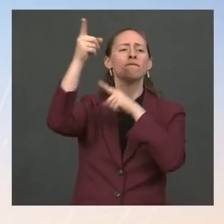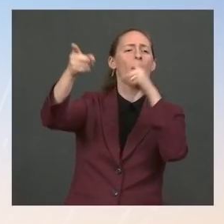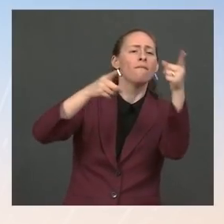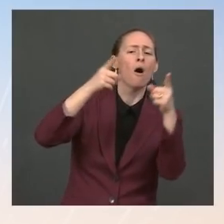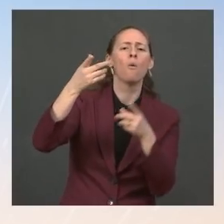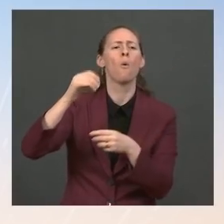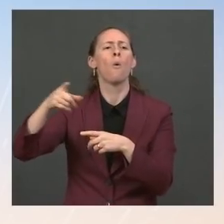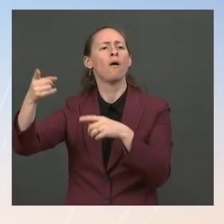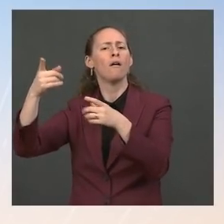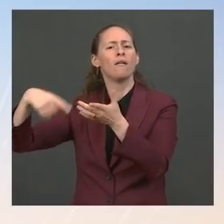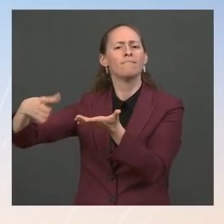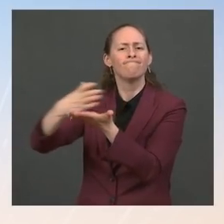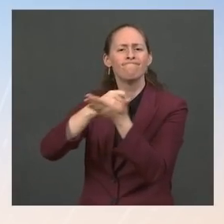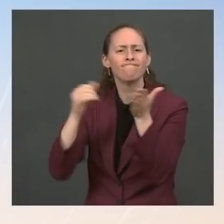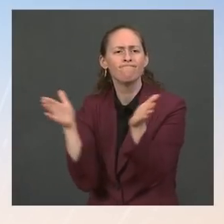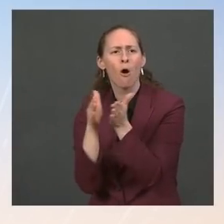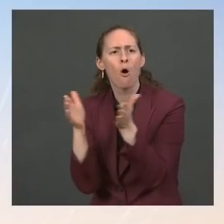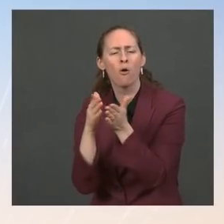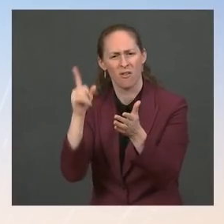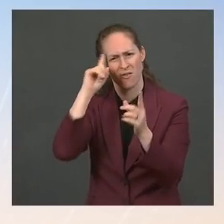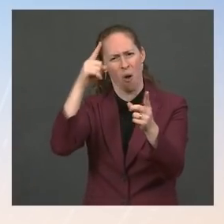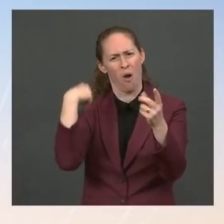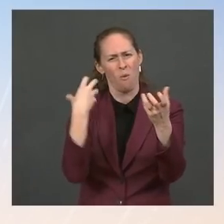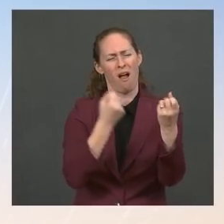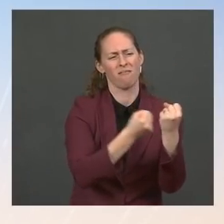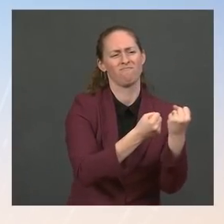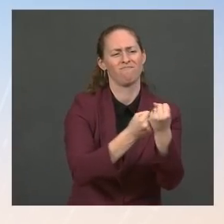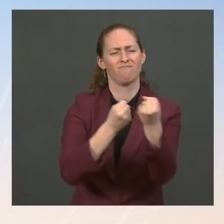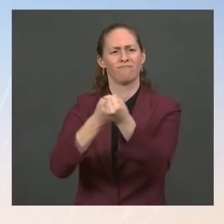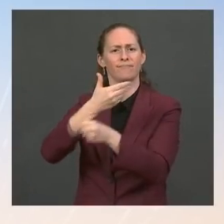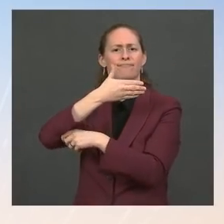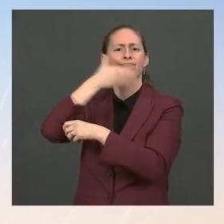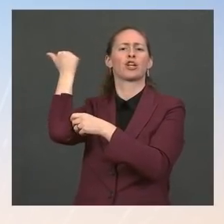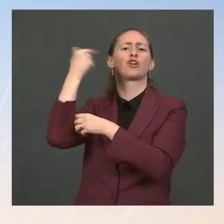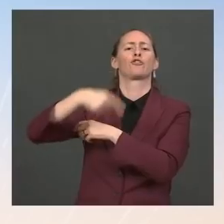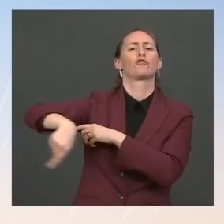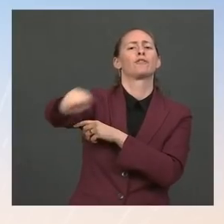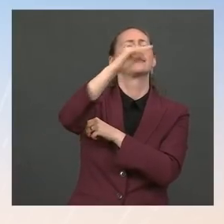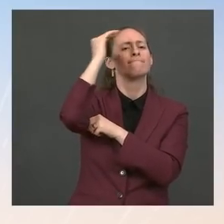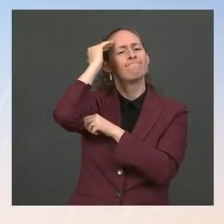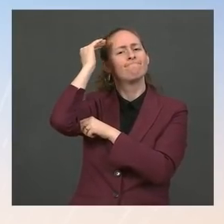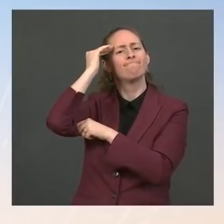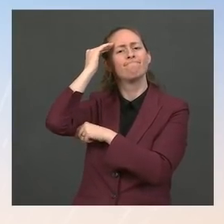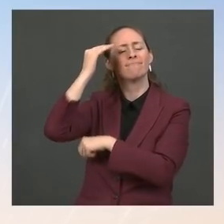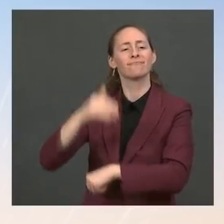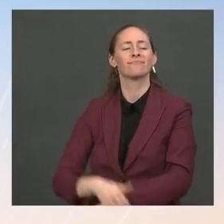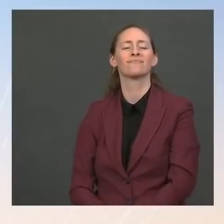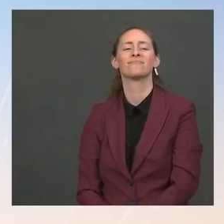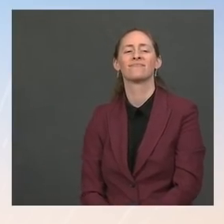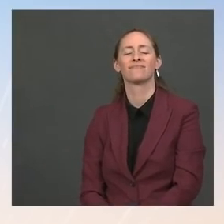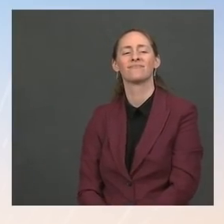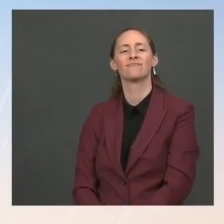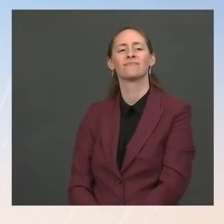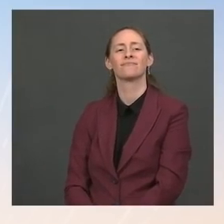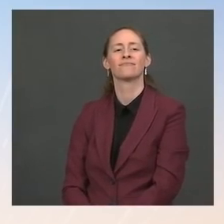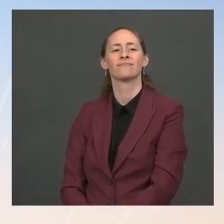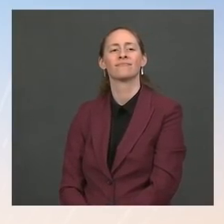and we're helping parents get their kids vaccinated, which means now 95 percent of people in this country are eligible to be vaccinated.